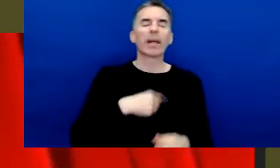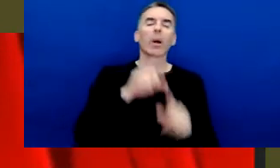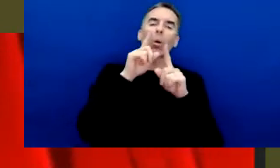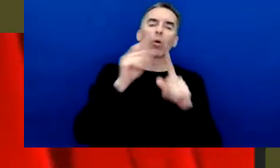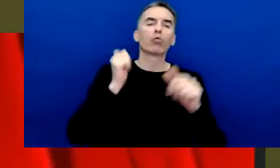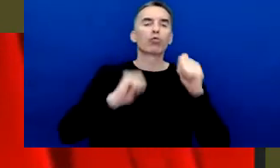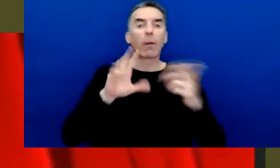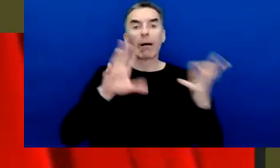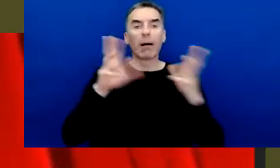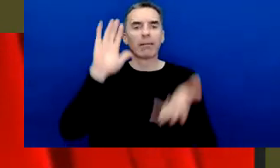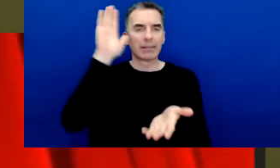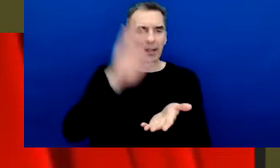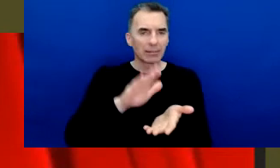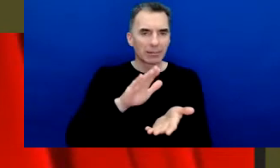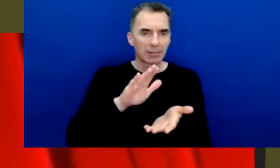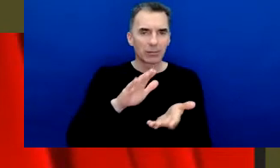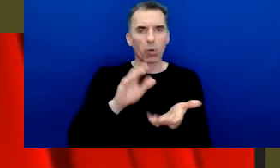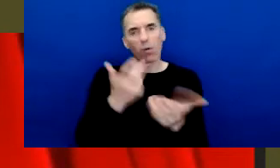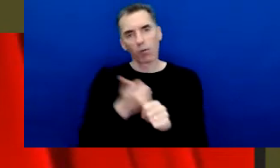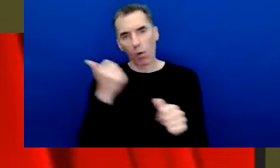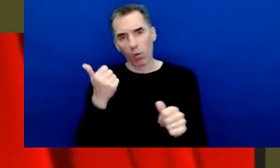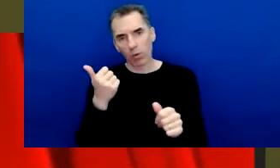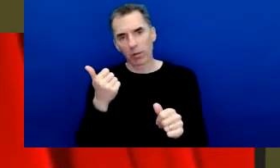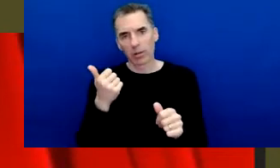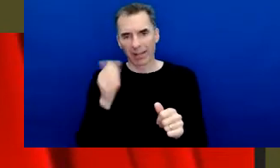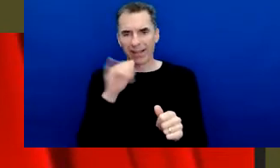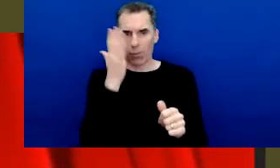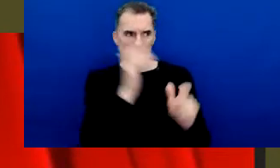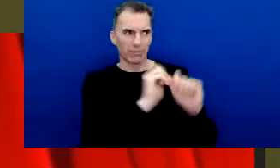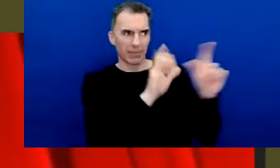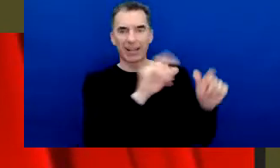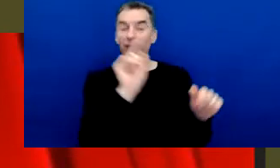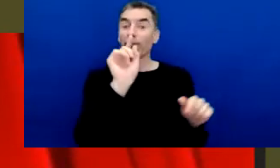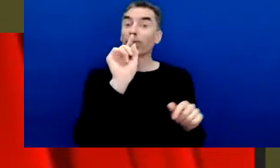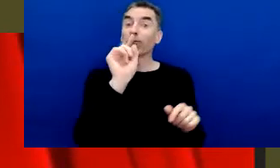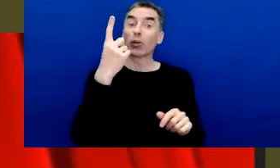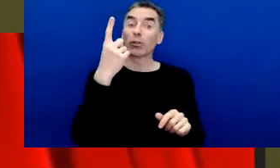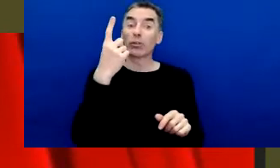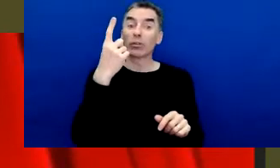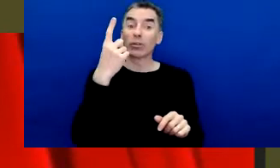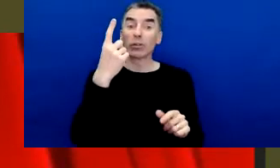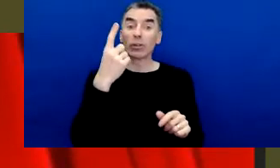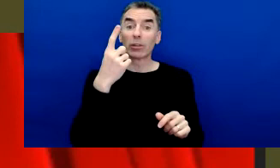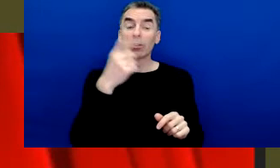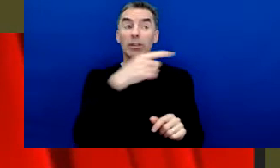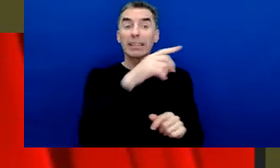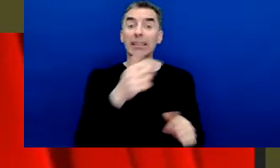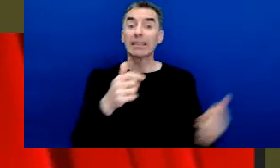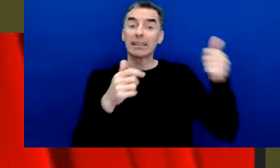So this is why we put this slide here, because that's the first thing that your instructional dean is going to do is students are going to come in.